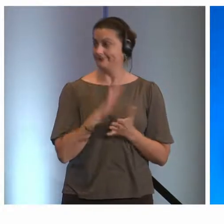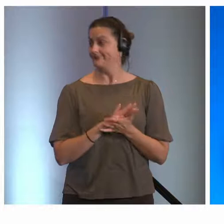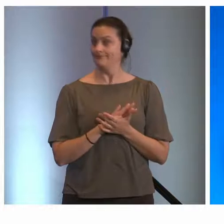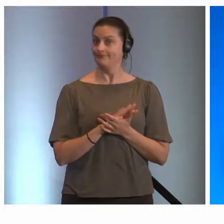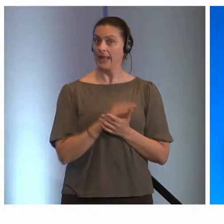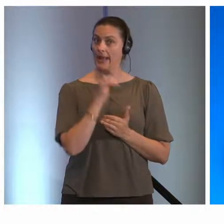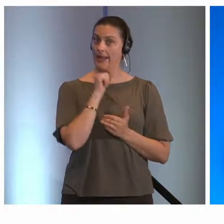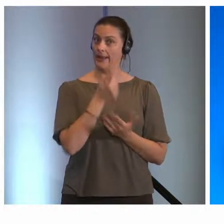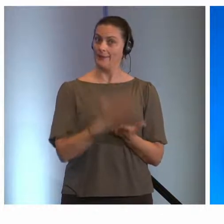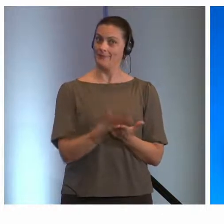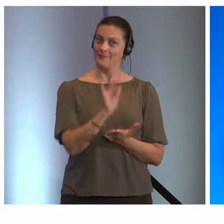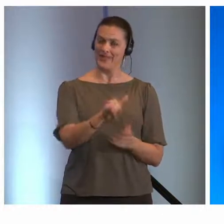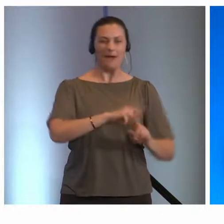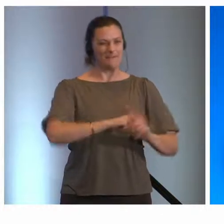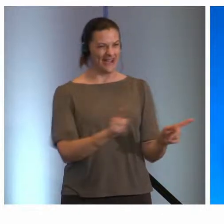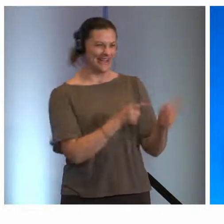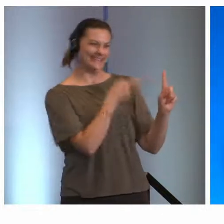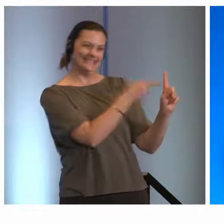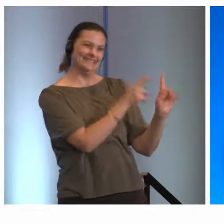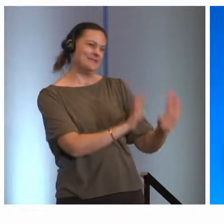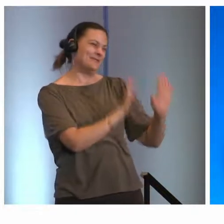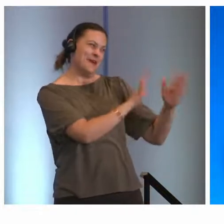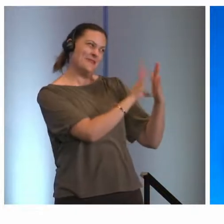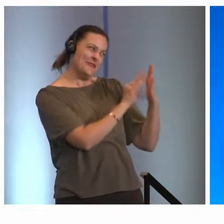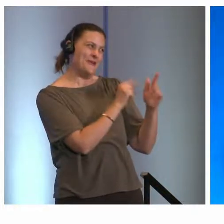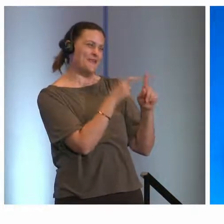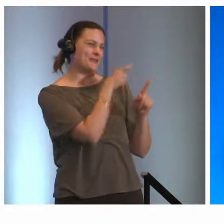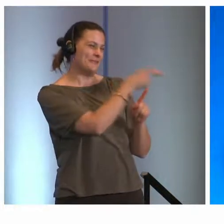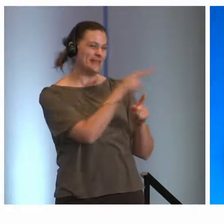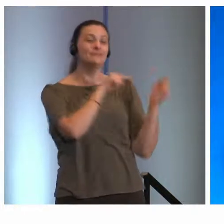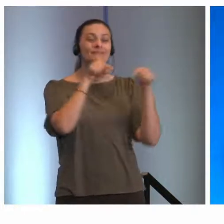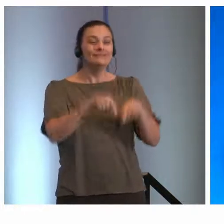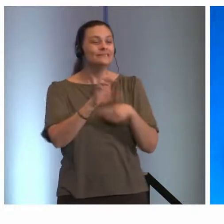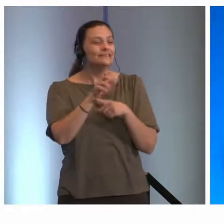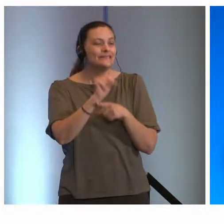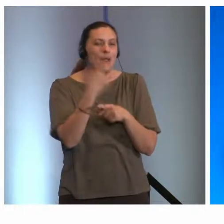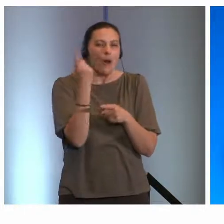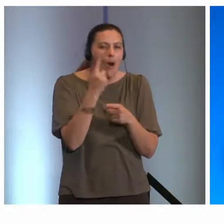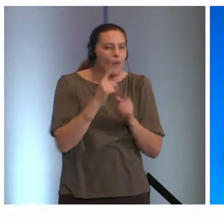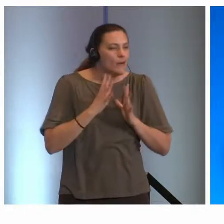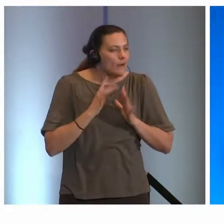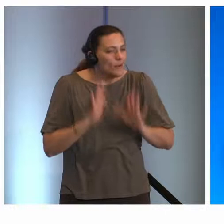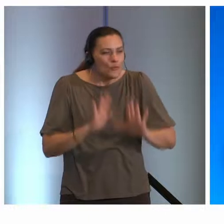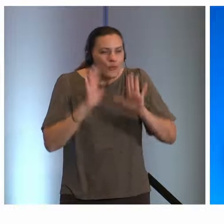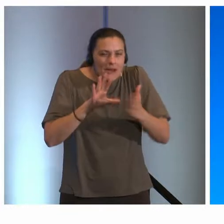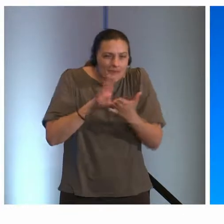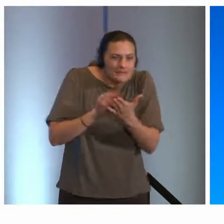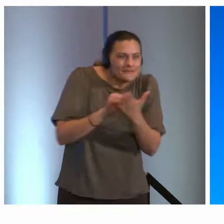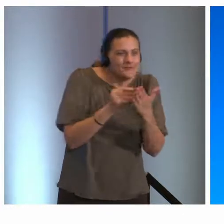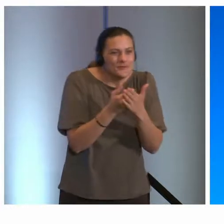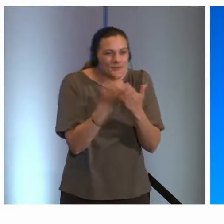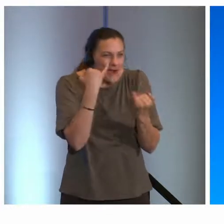it's a fabulous conference. It's always been an incubator of innovation, and ideas. And so, it gives me great